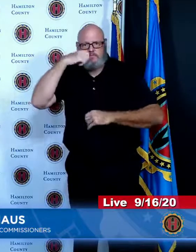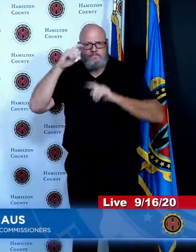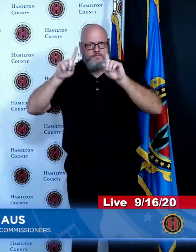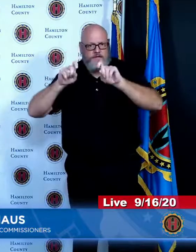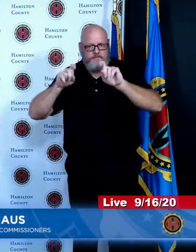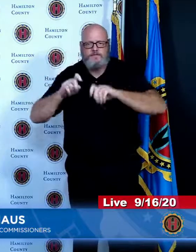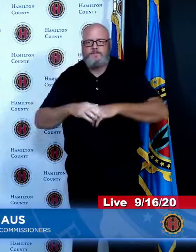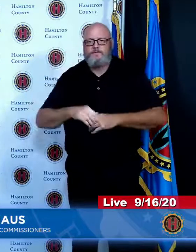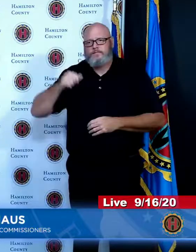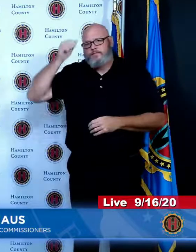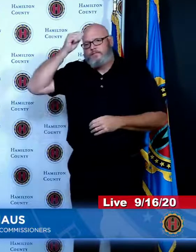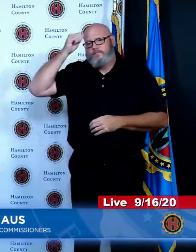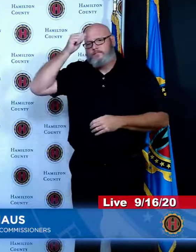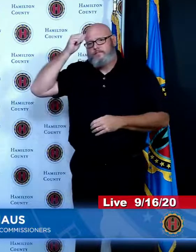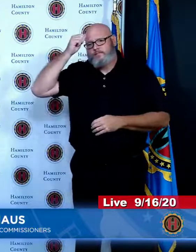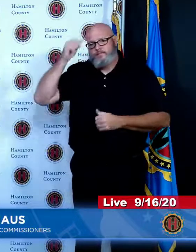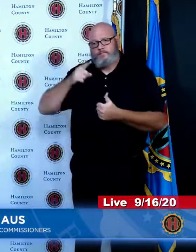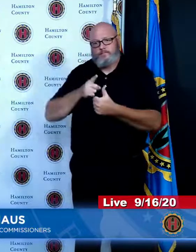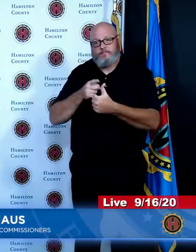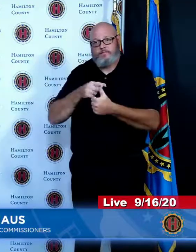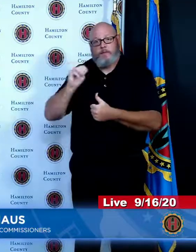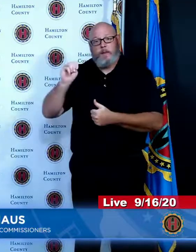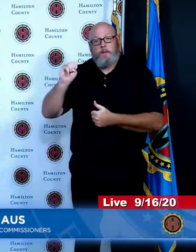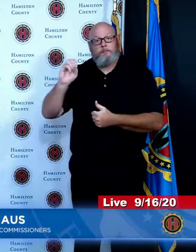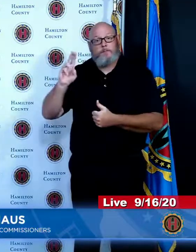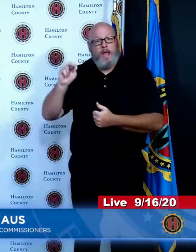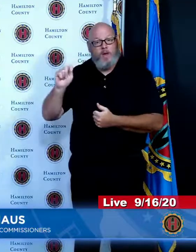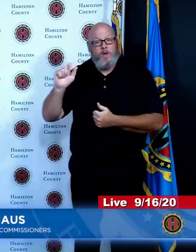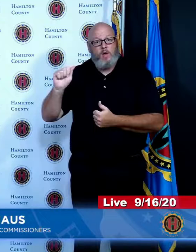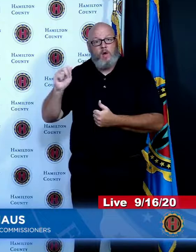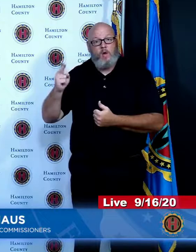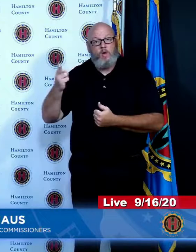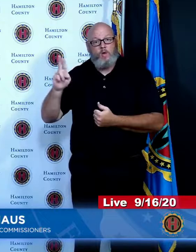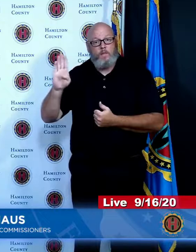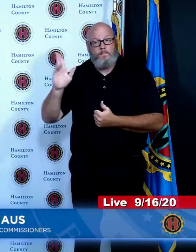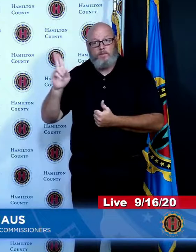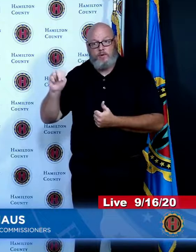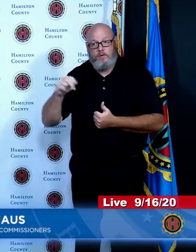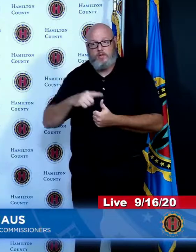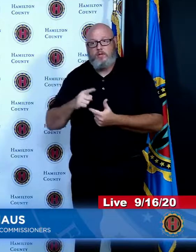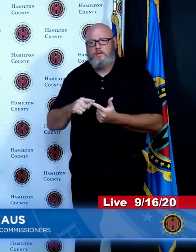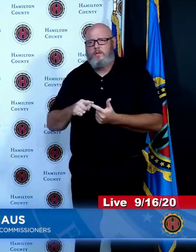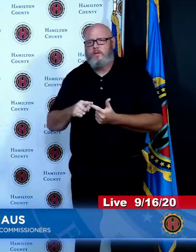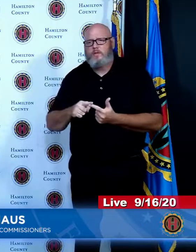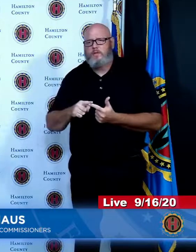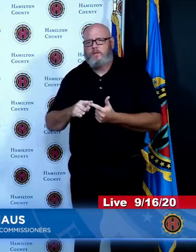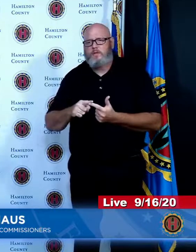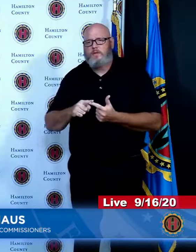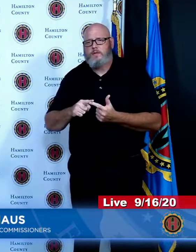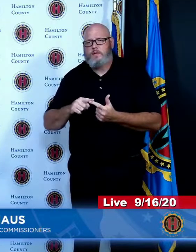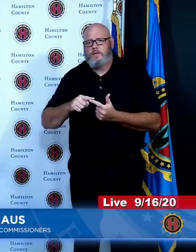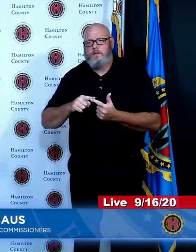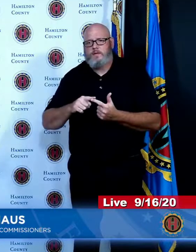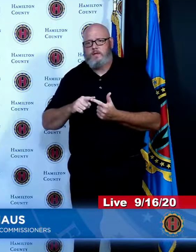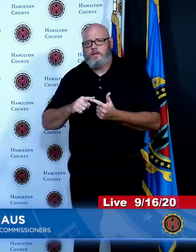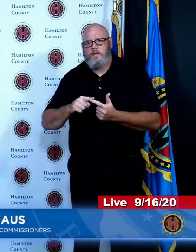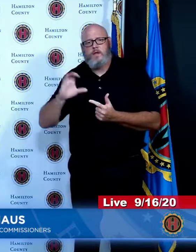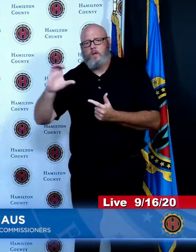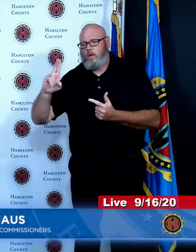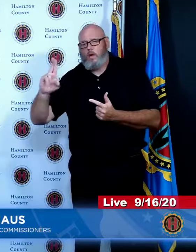those are near the University UC and so they are going in and providing additional testing because we know that there's an increase in positive